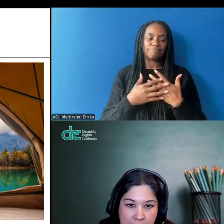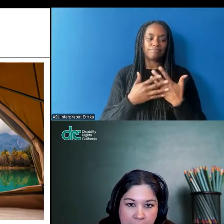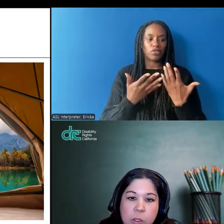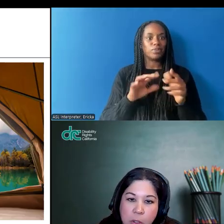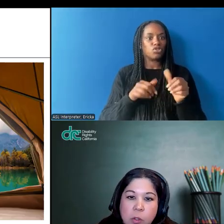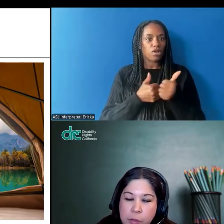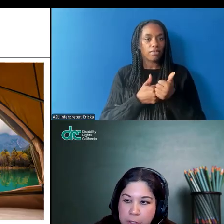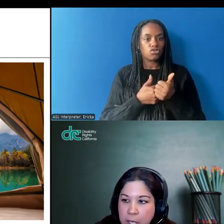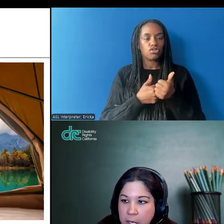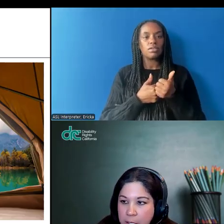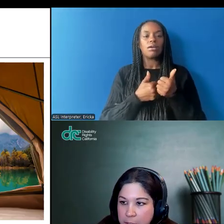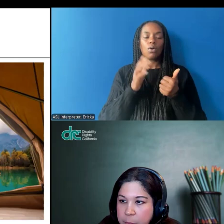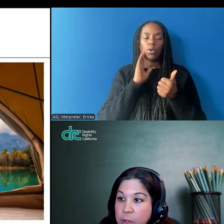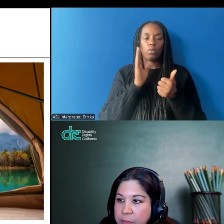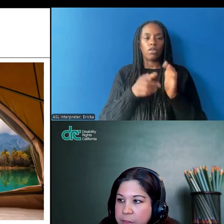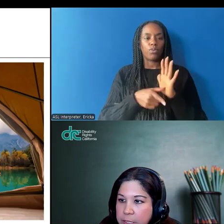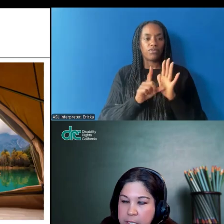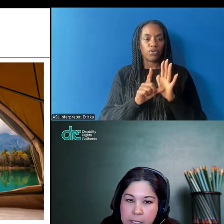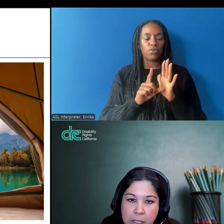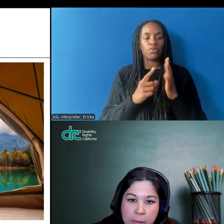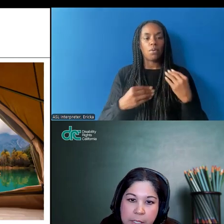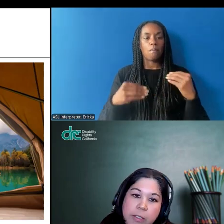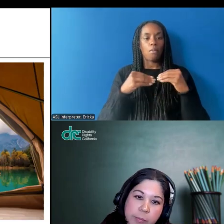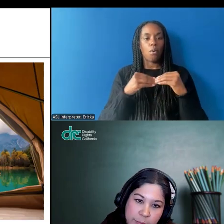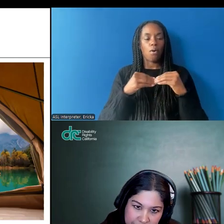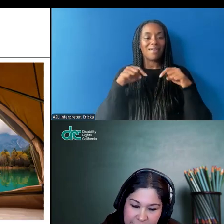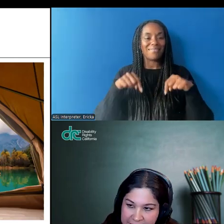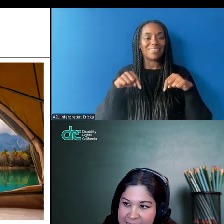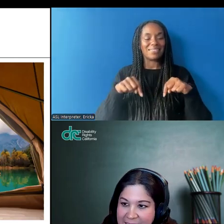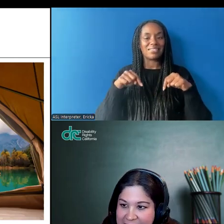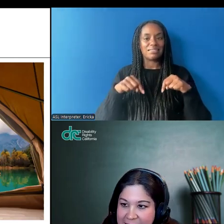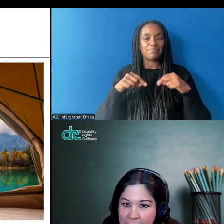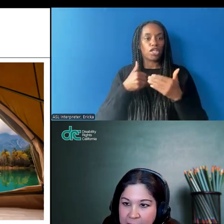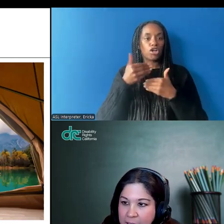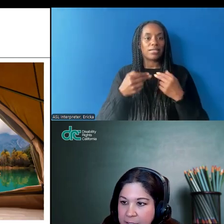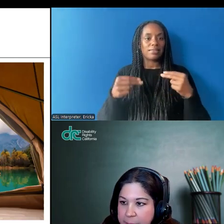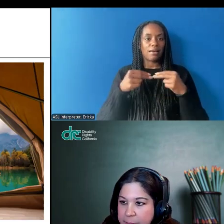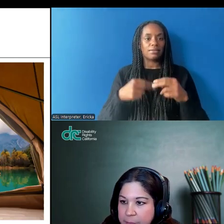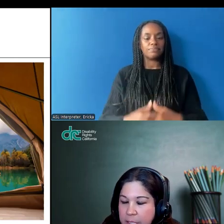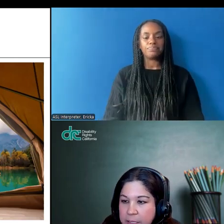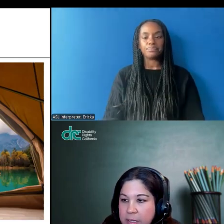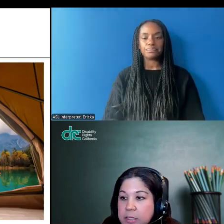And we'll go over, more of this, in our next slides. And then on